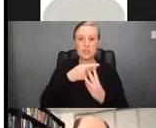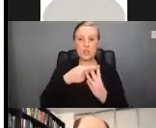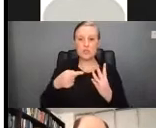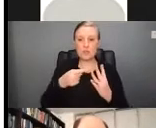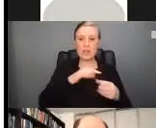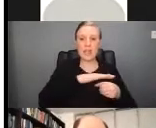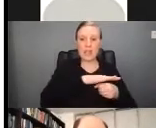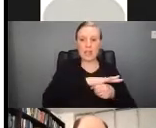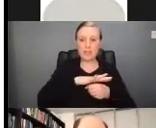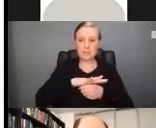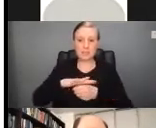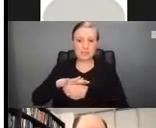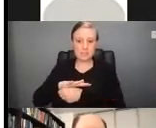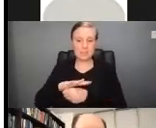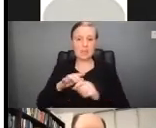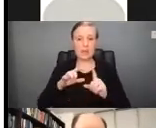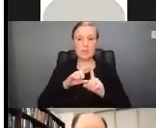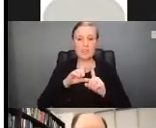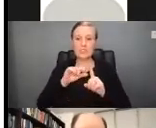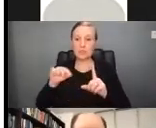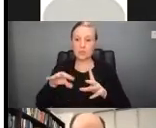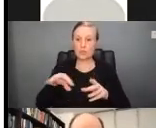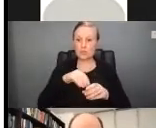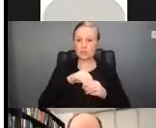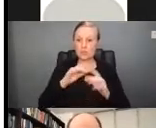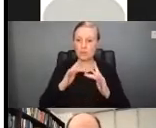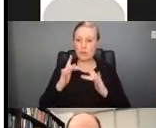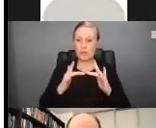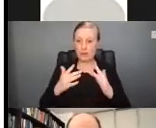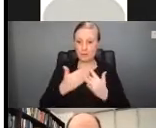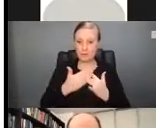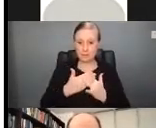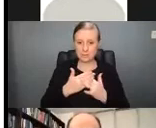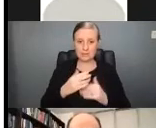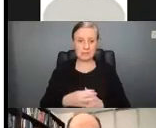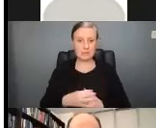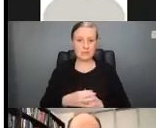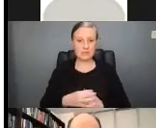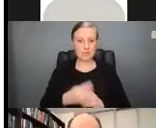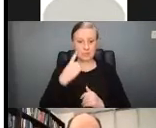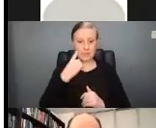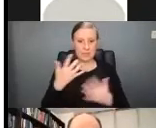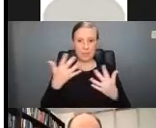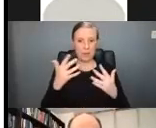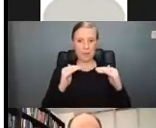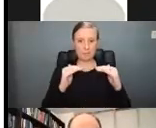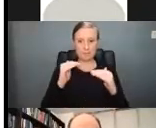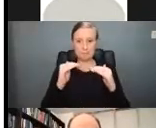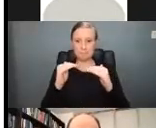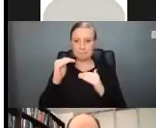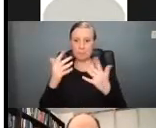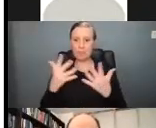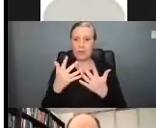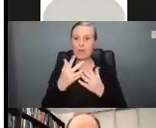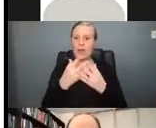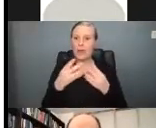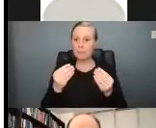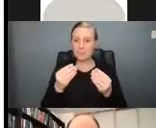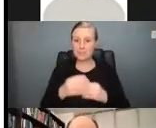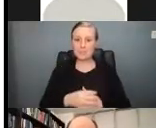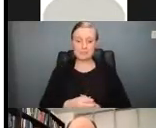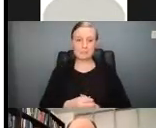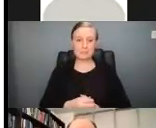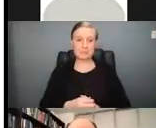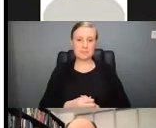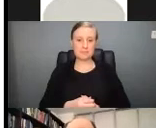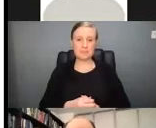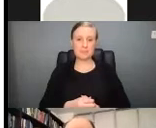about, you can see that the gaps as well are there across all of them. You can see that